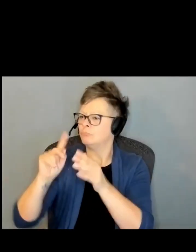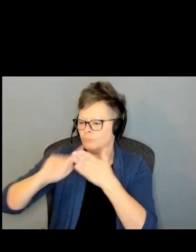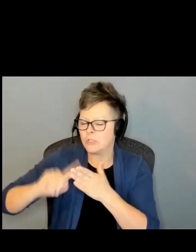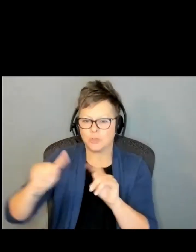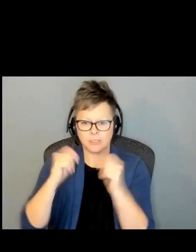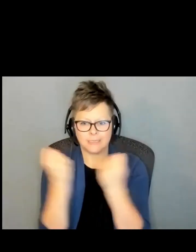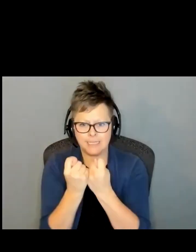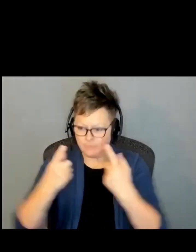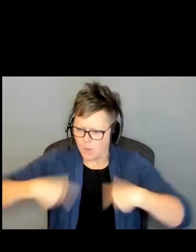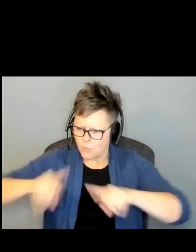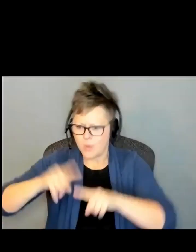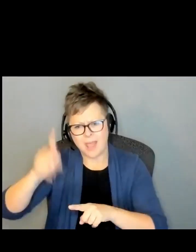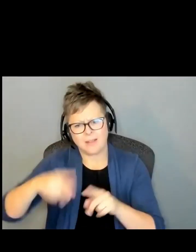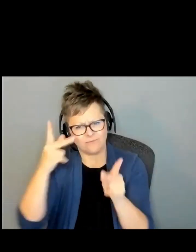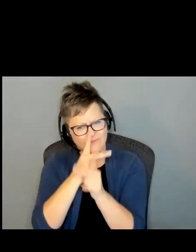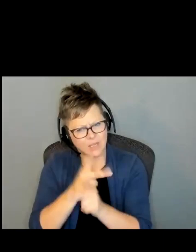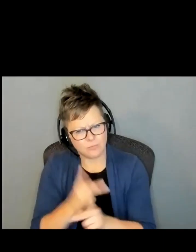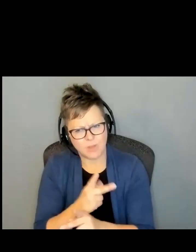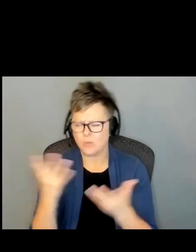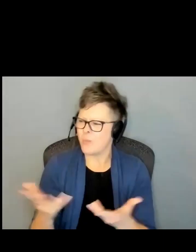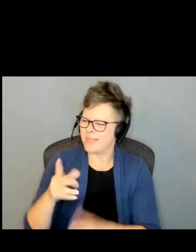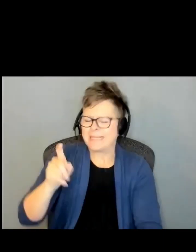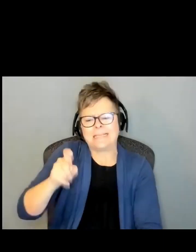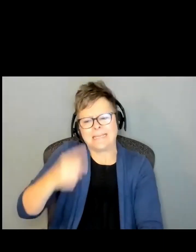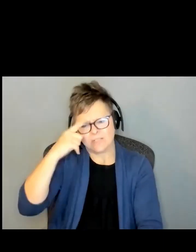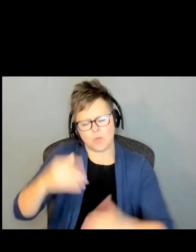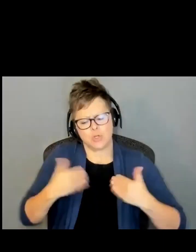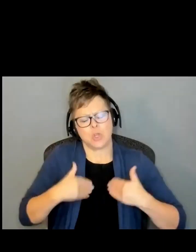the mental health and wellness needs of young adults with spina bifida.